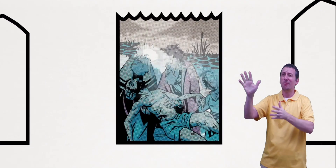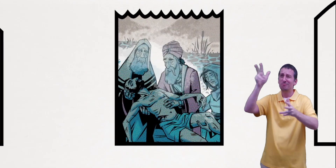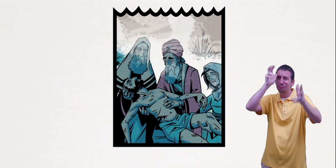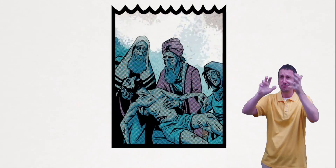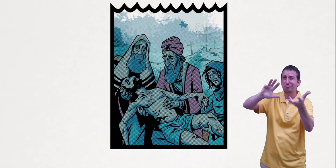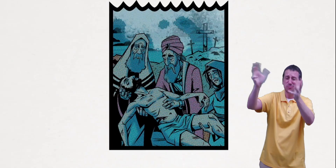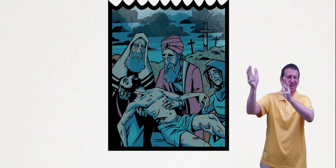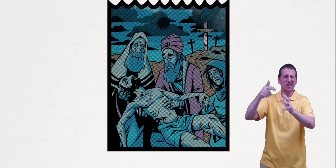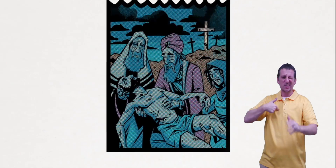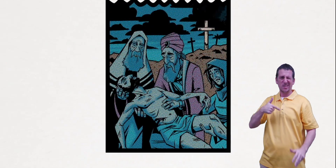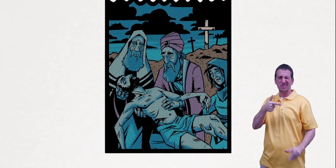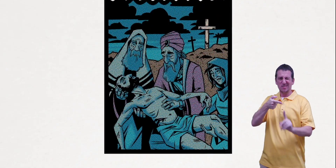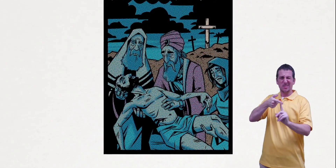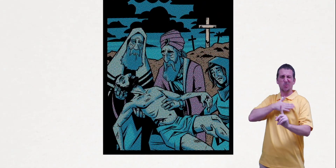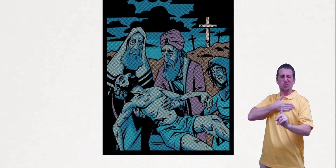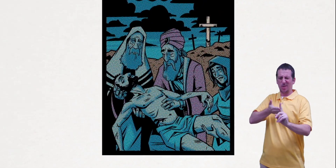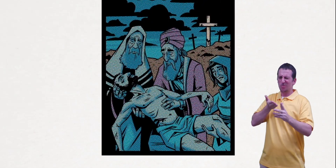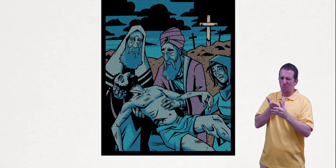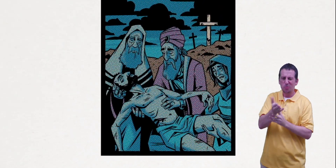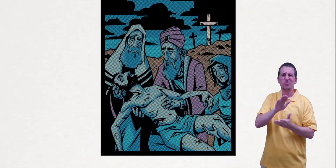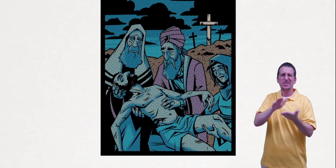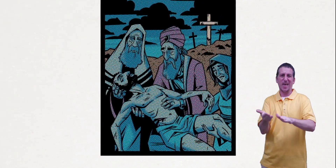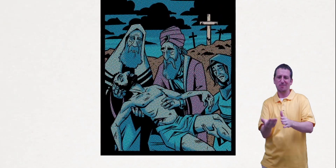from the chaos of our evil and violence by going into death and out the other side.